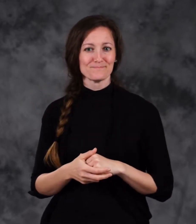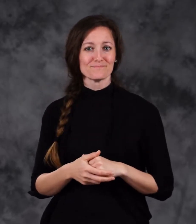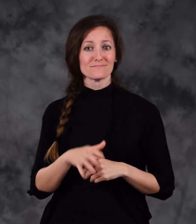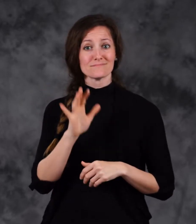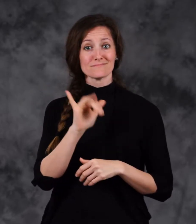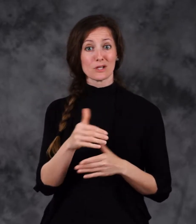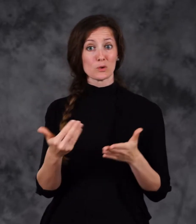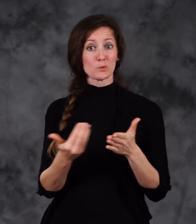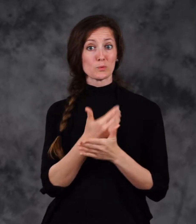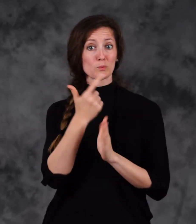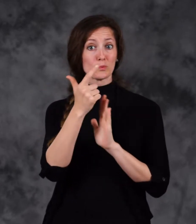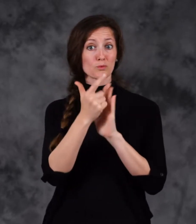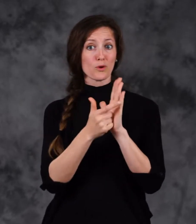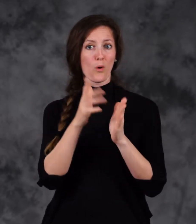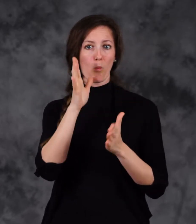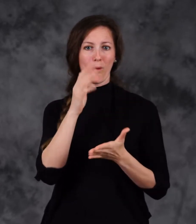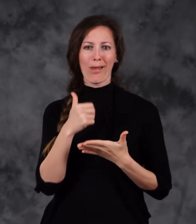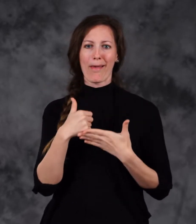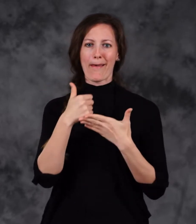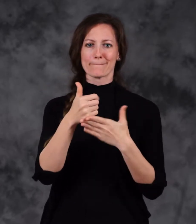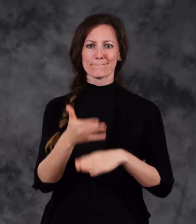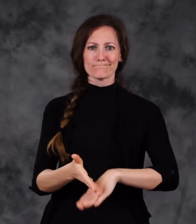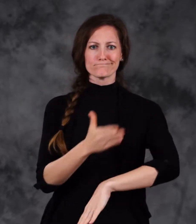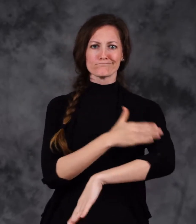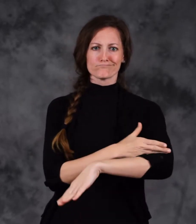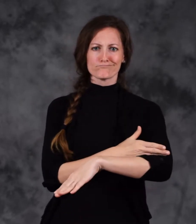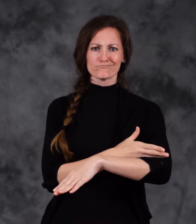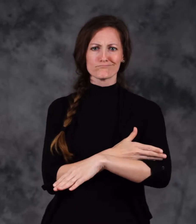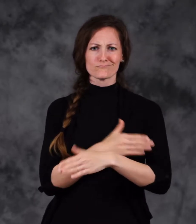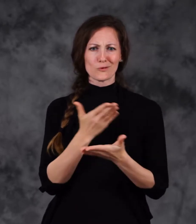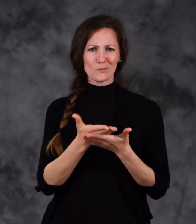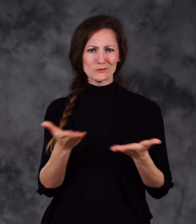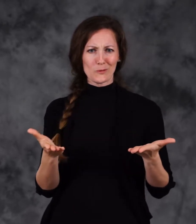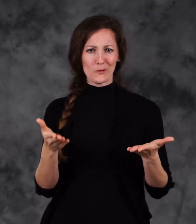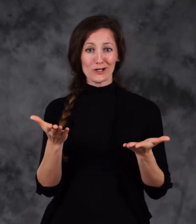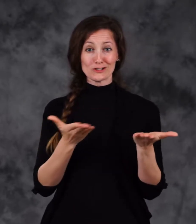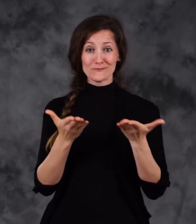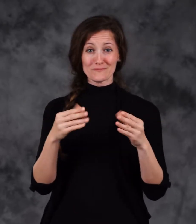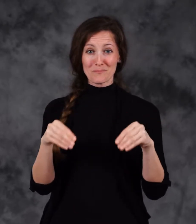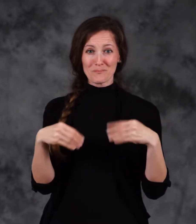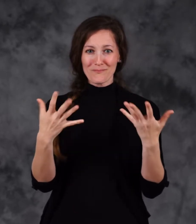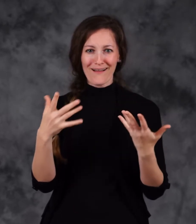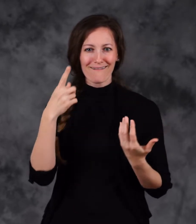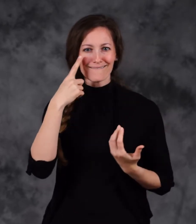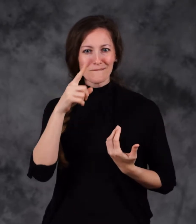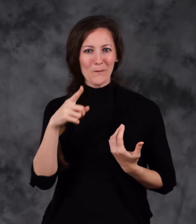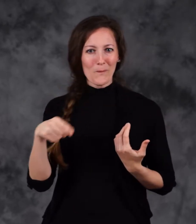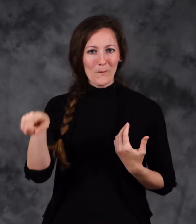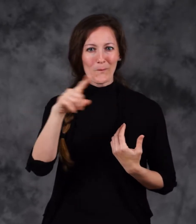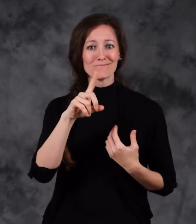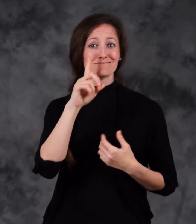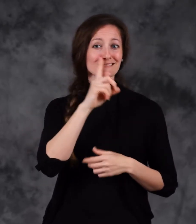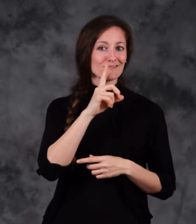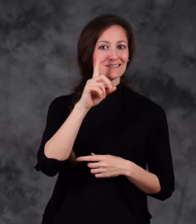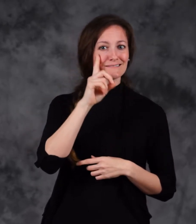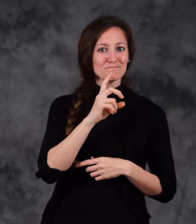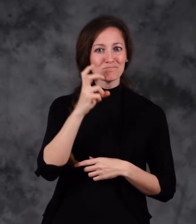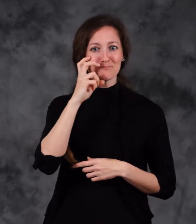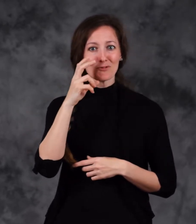The new law will modernize the way services are provided statewide for deaf, deafblind